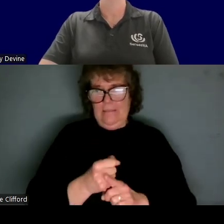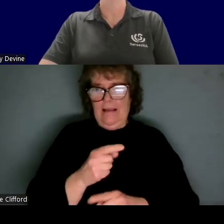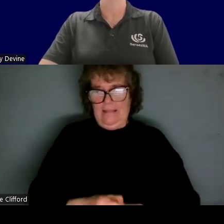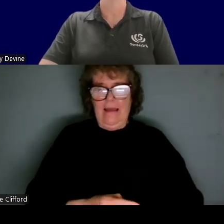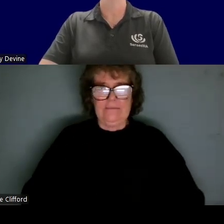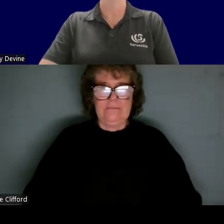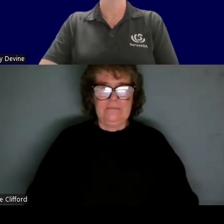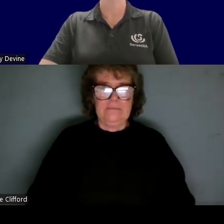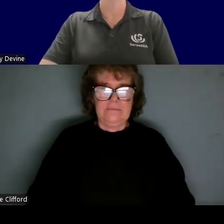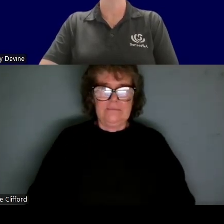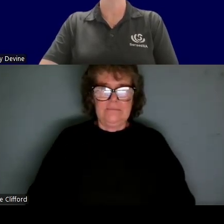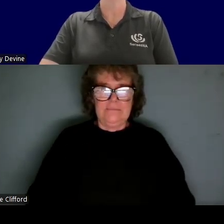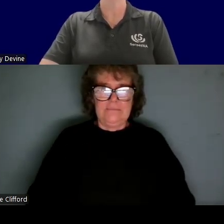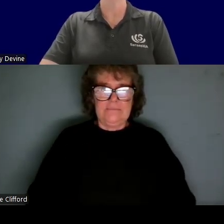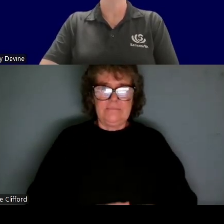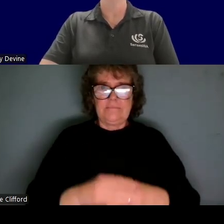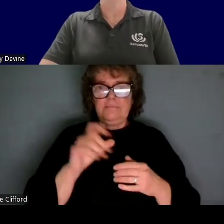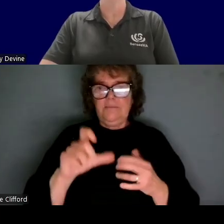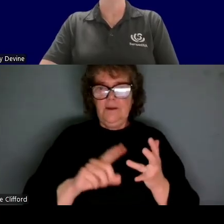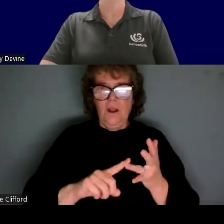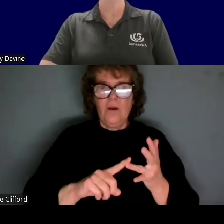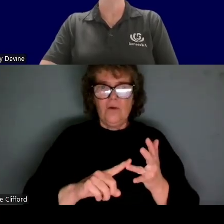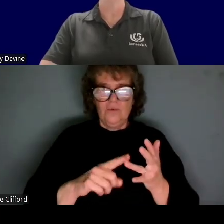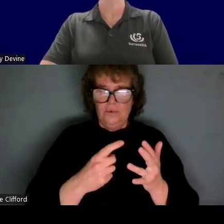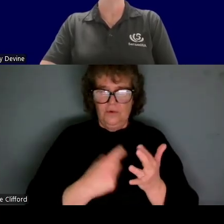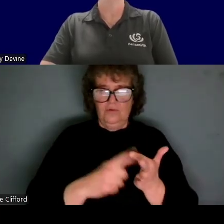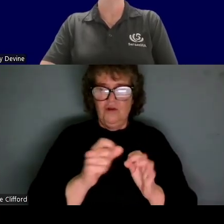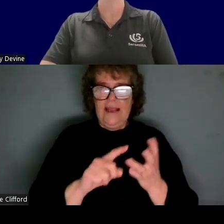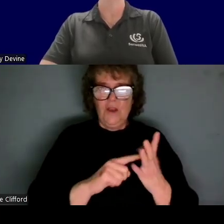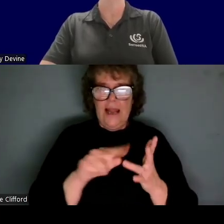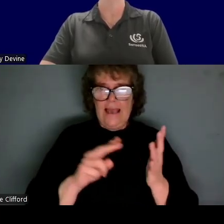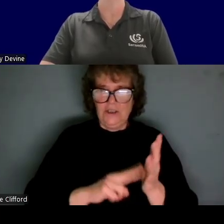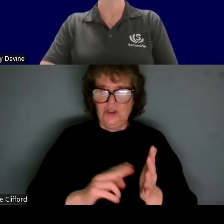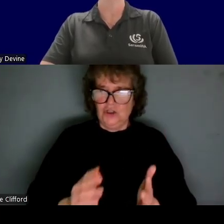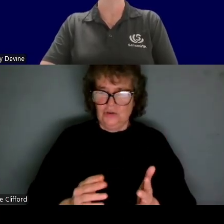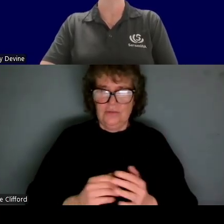We will be also looking at co-regulation. This is the support provided to help an